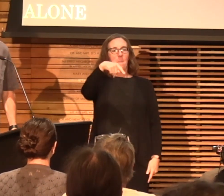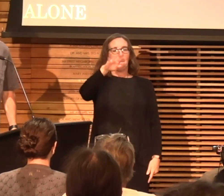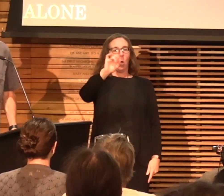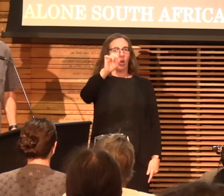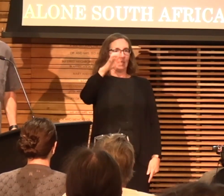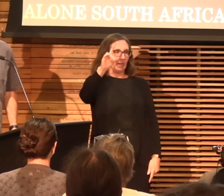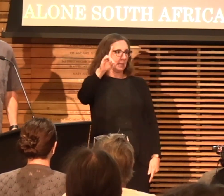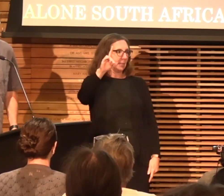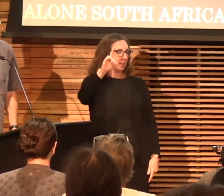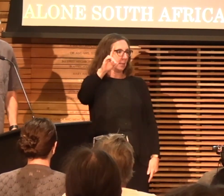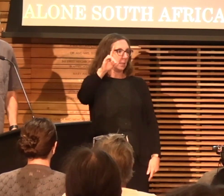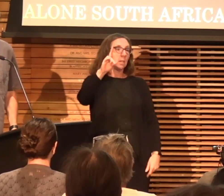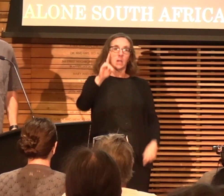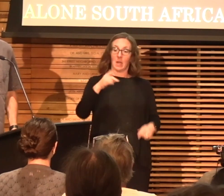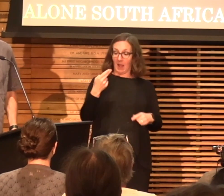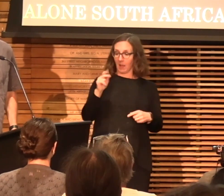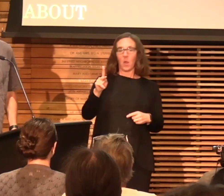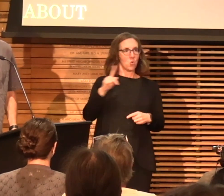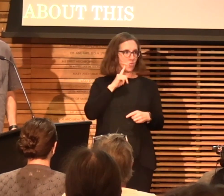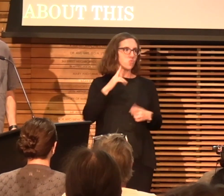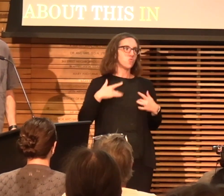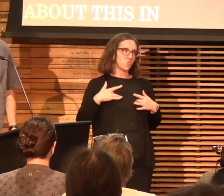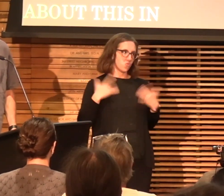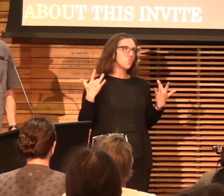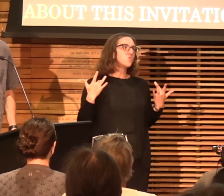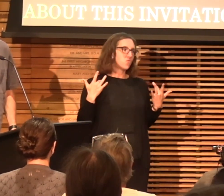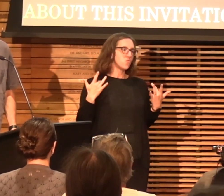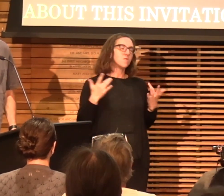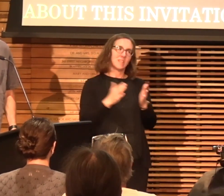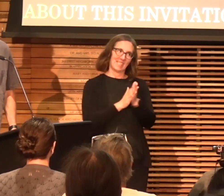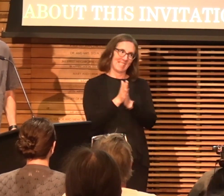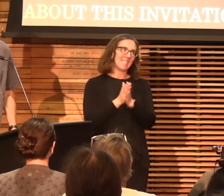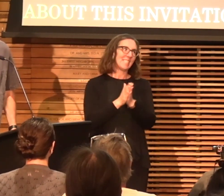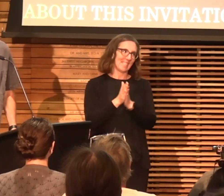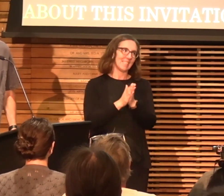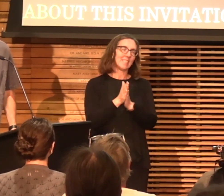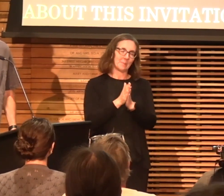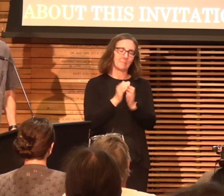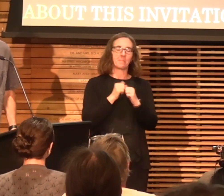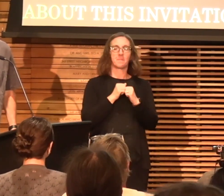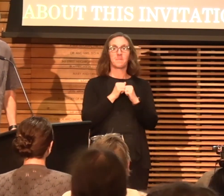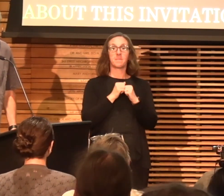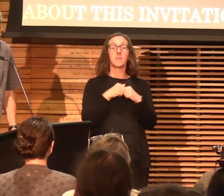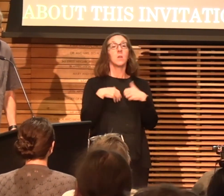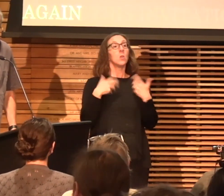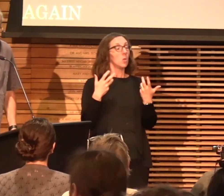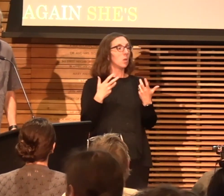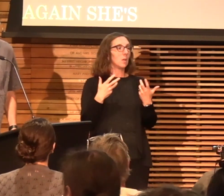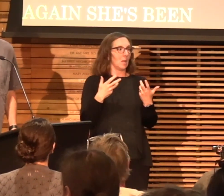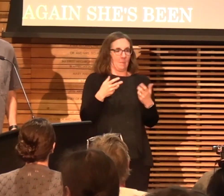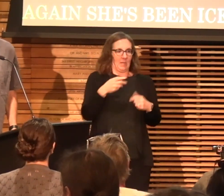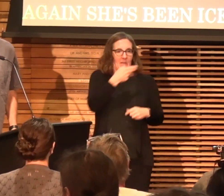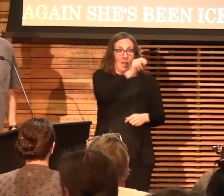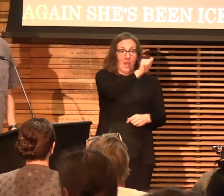about this invitation, it's very clear. And so again, she's been iced out by the AFB.